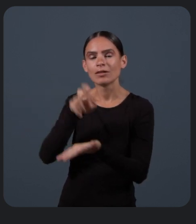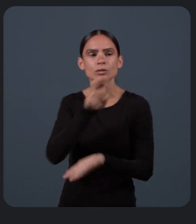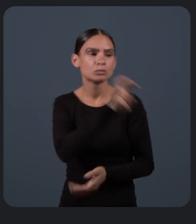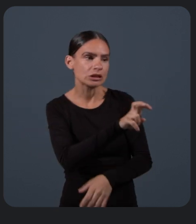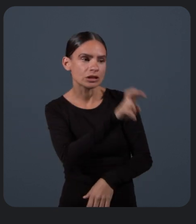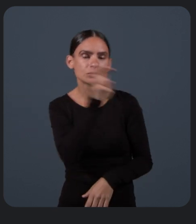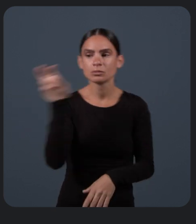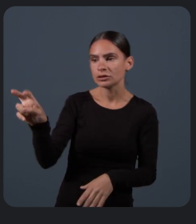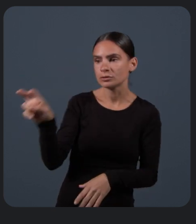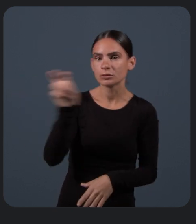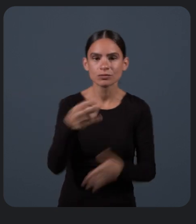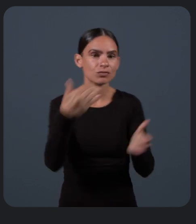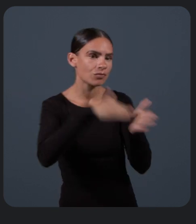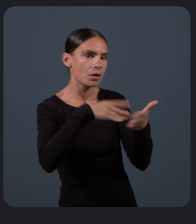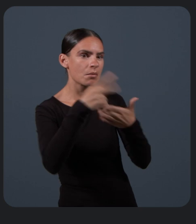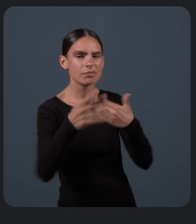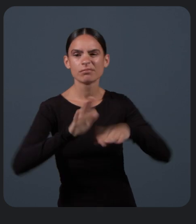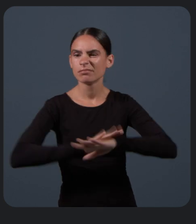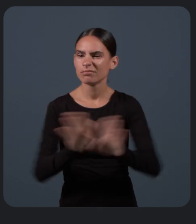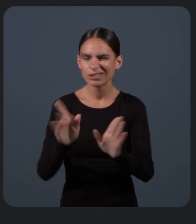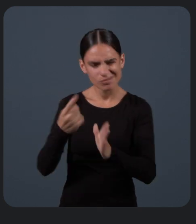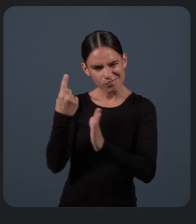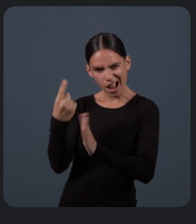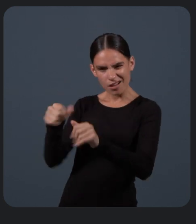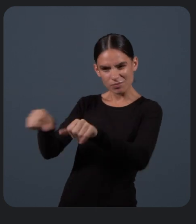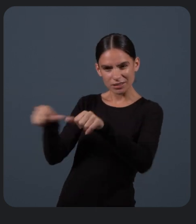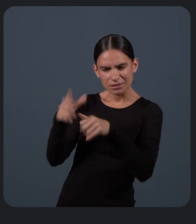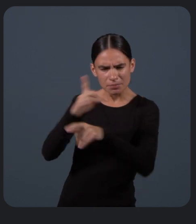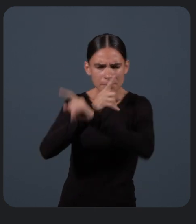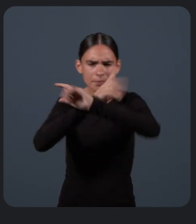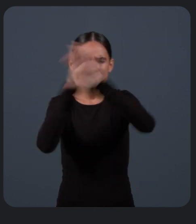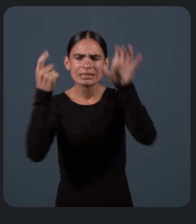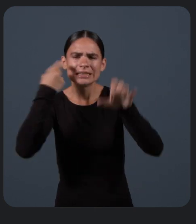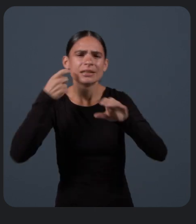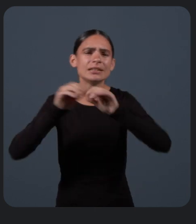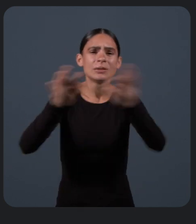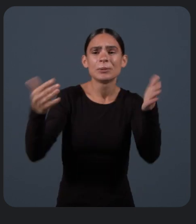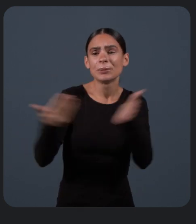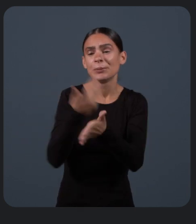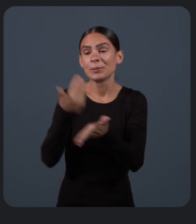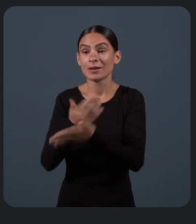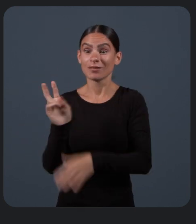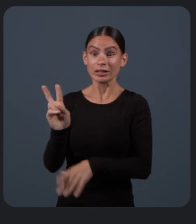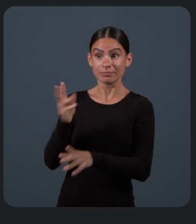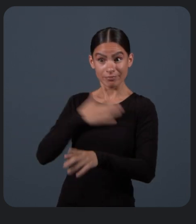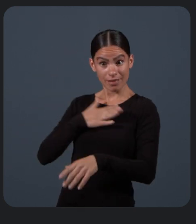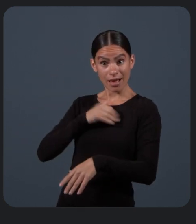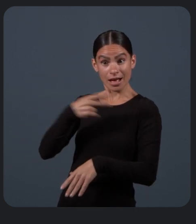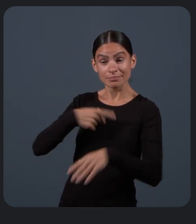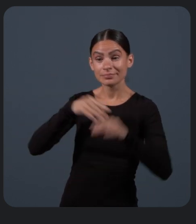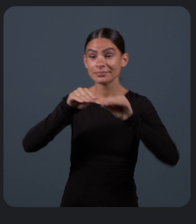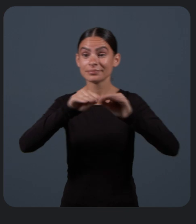Now imagine I've just released a new version of my app to production and want to see how it's performing.